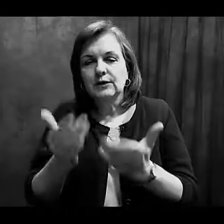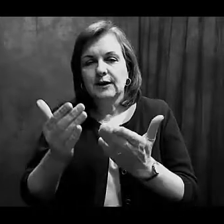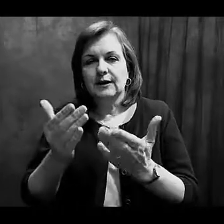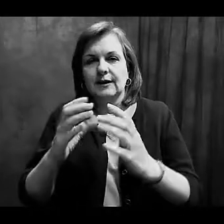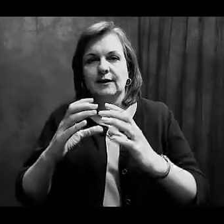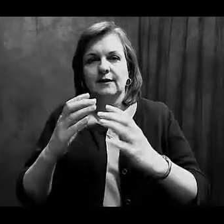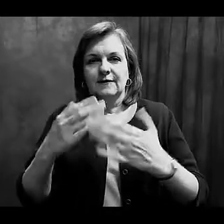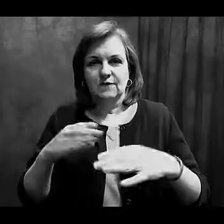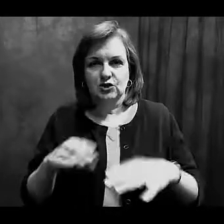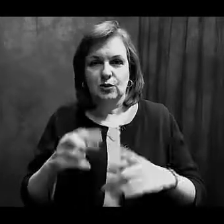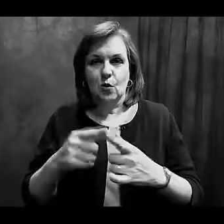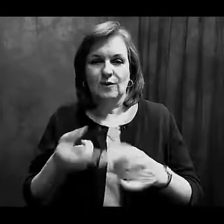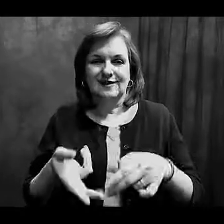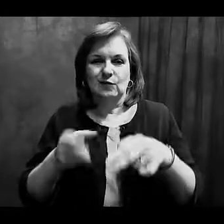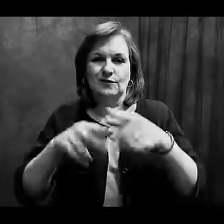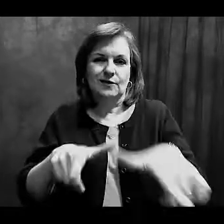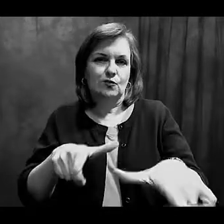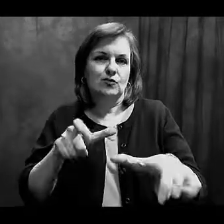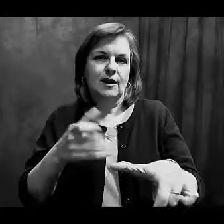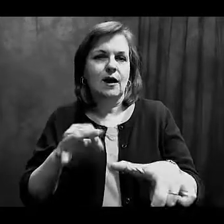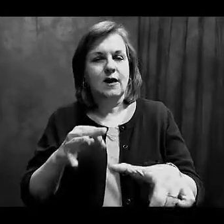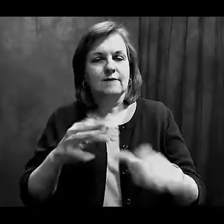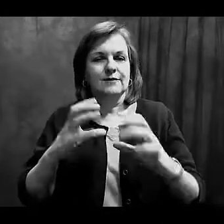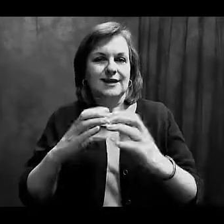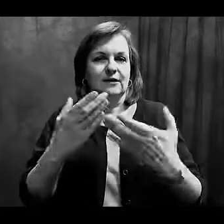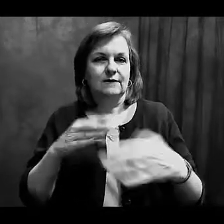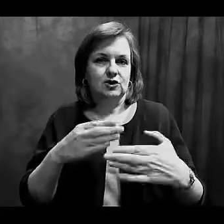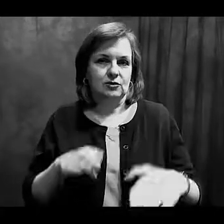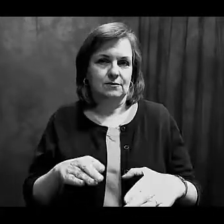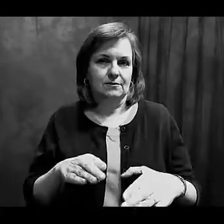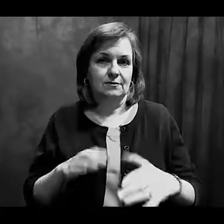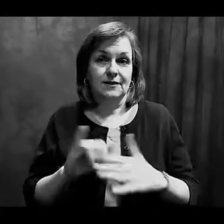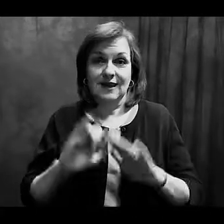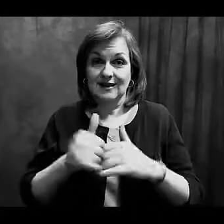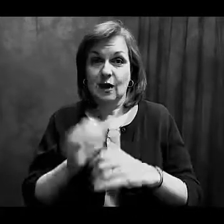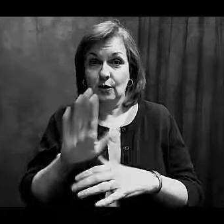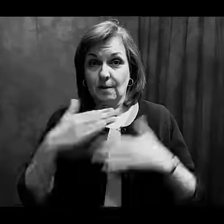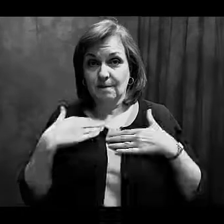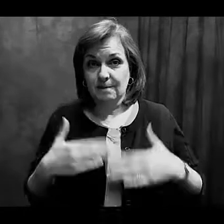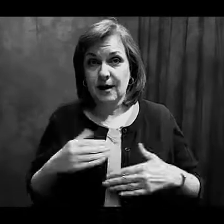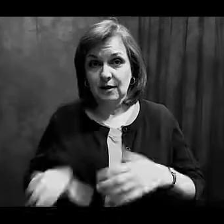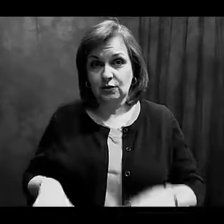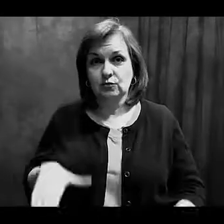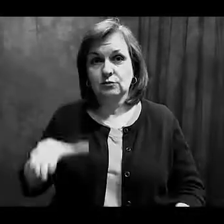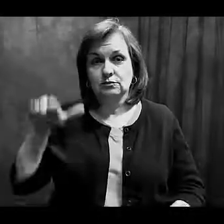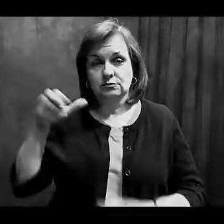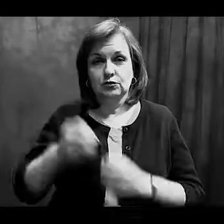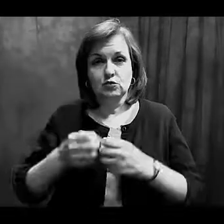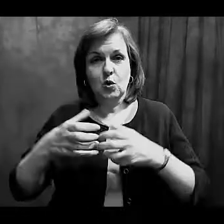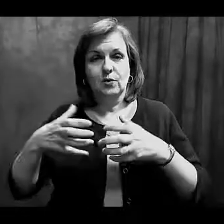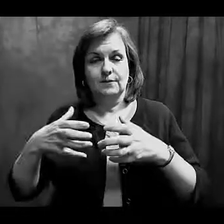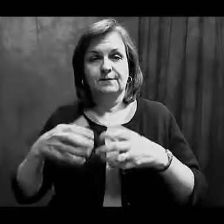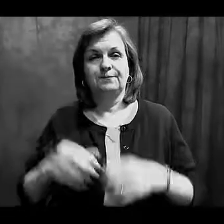or increase the rate of division of cells so that's how you grow!